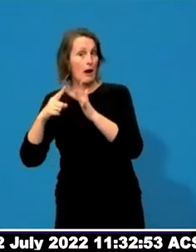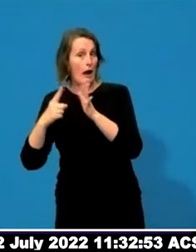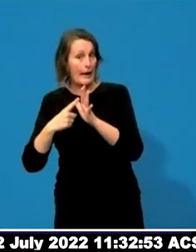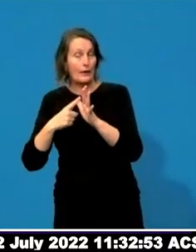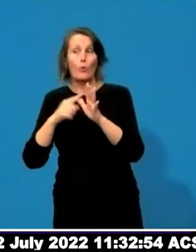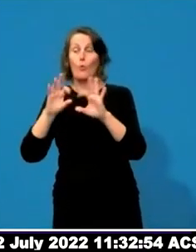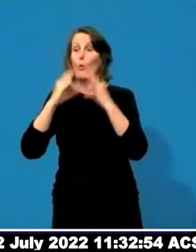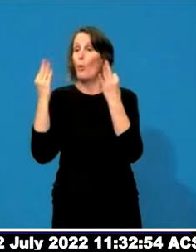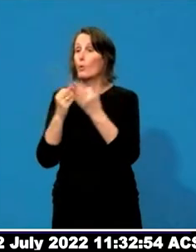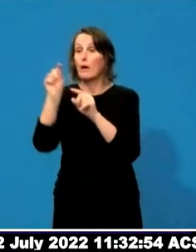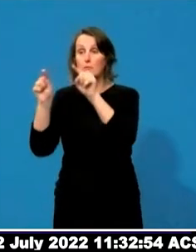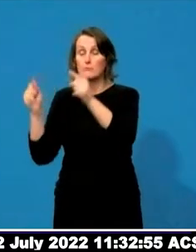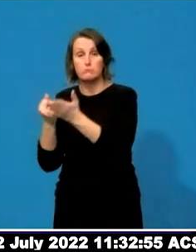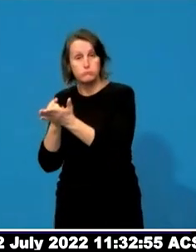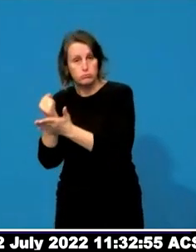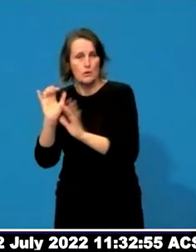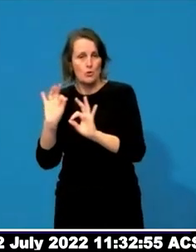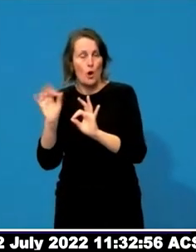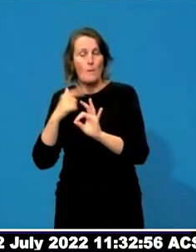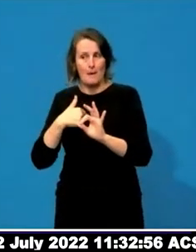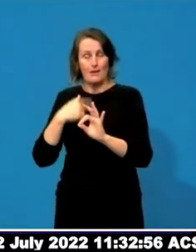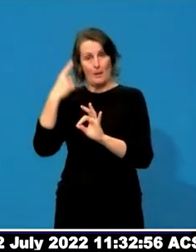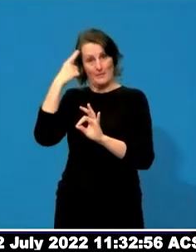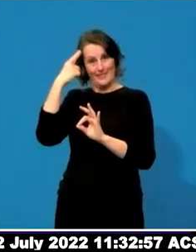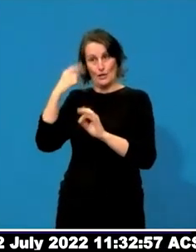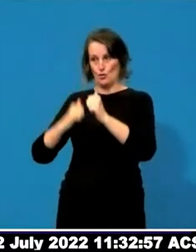I'm talking about structural institutional issues. Yes, yes.